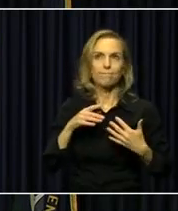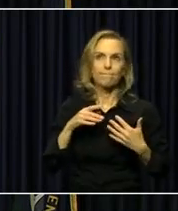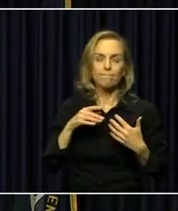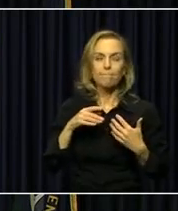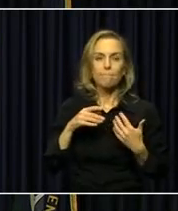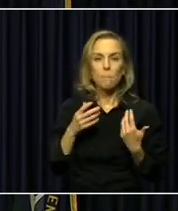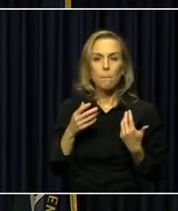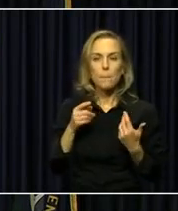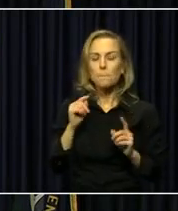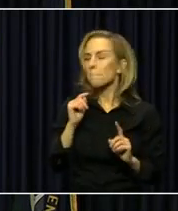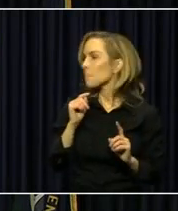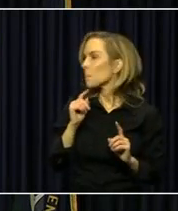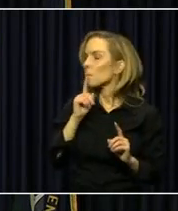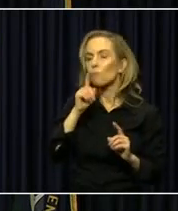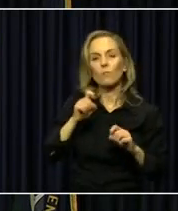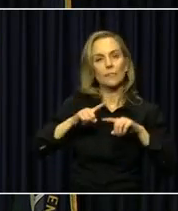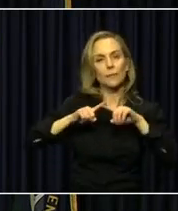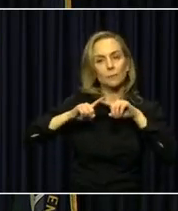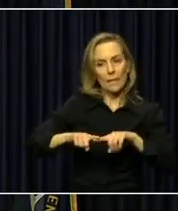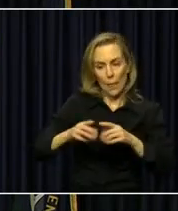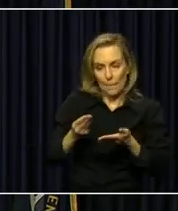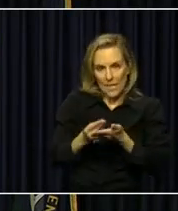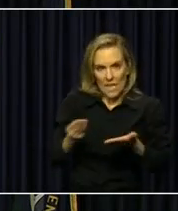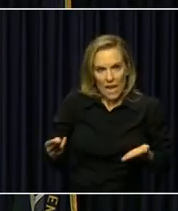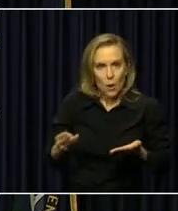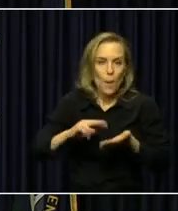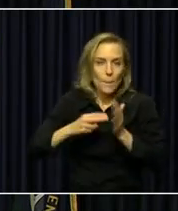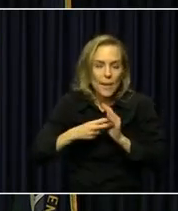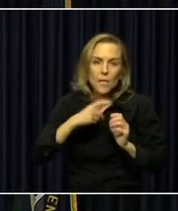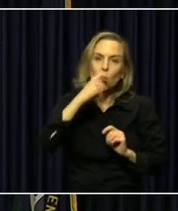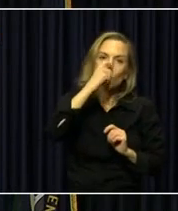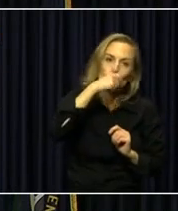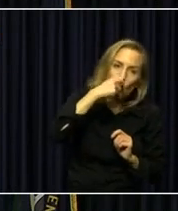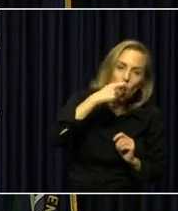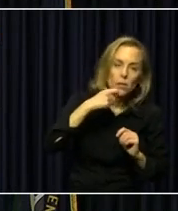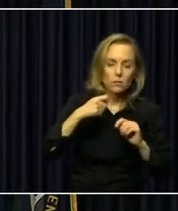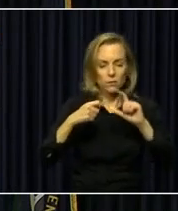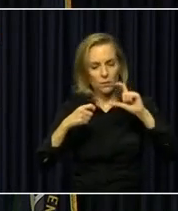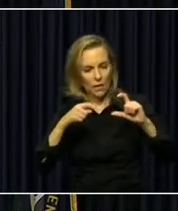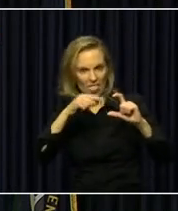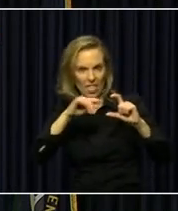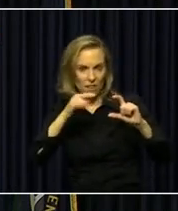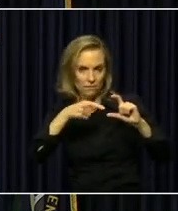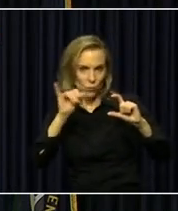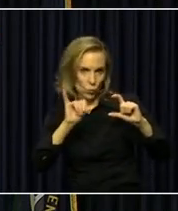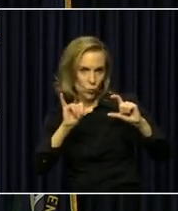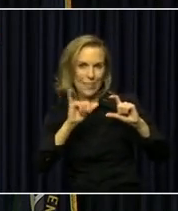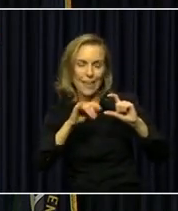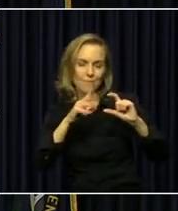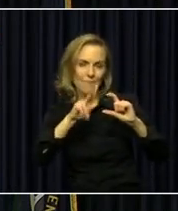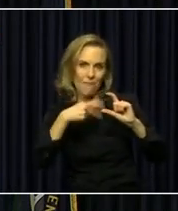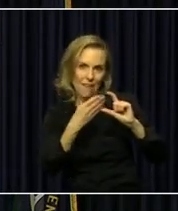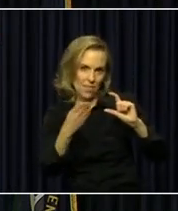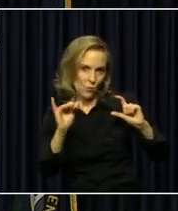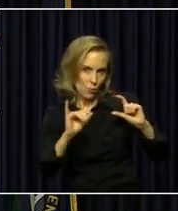NUMBER TWO, HAVE I THOUGHT ABOUT HOW TO SOCIALLY DISTANCE IN MY WORKPLACE. IF YOU'RE THINKING ABOUT GOING